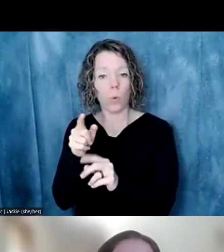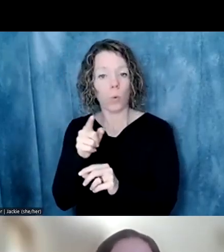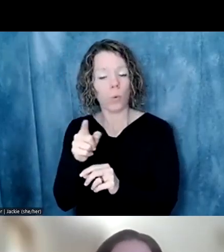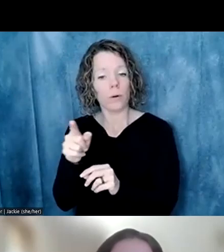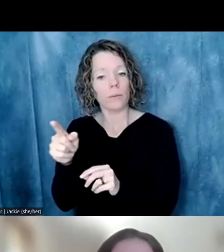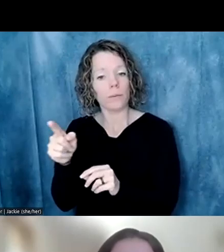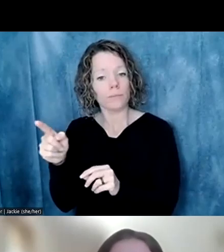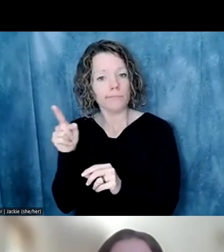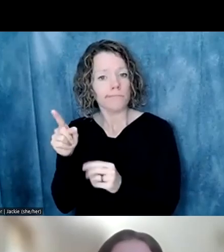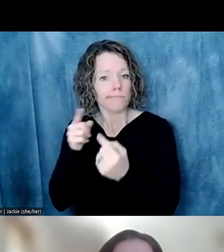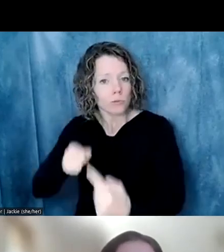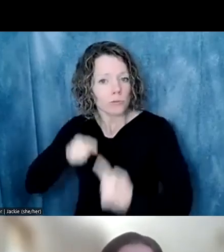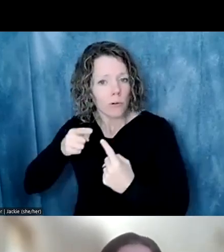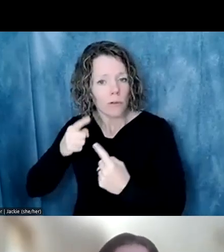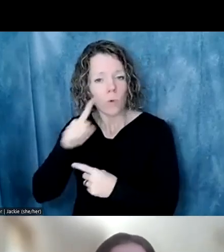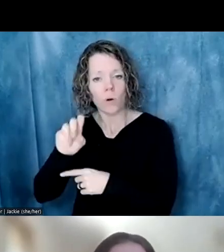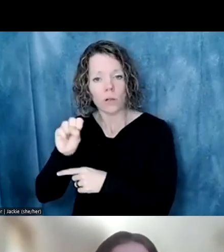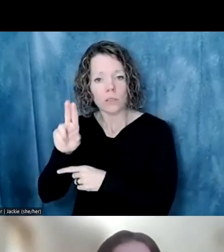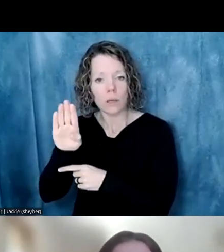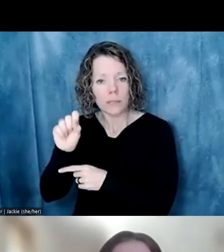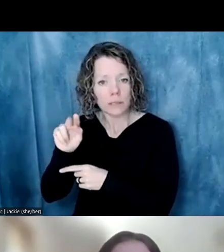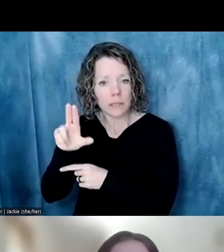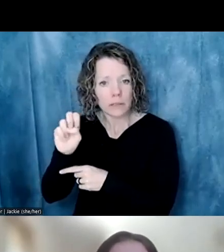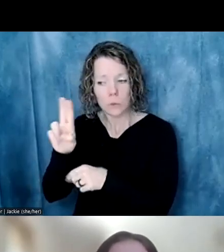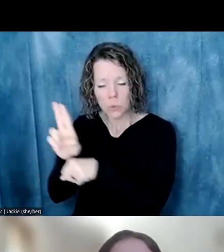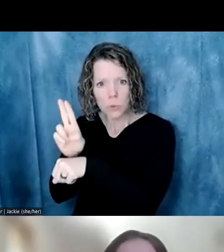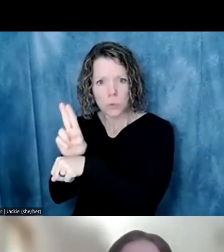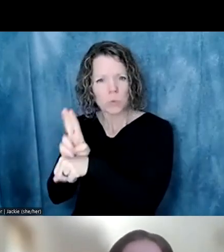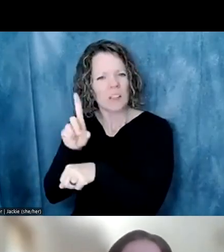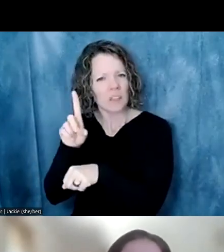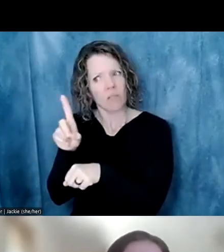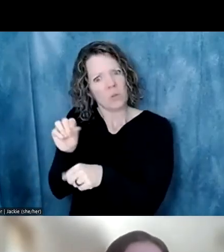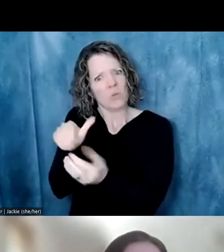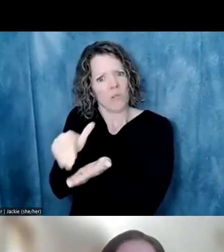some struggles around substance misuse in peer support that does not, sort of, clock in any,